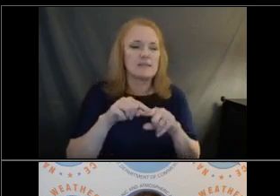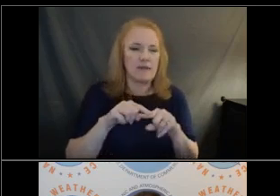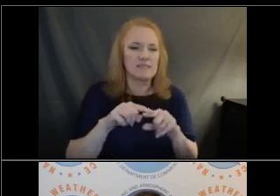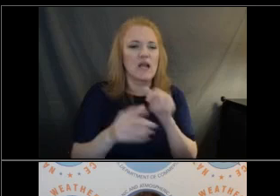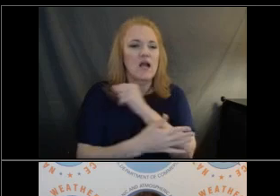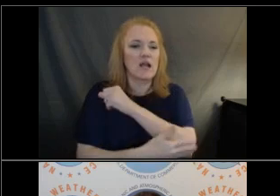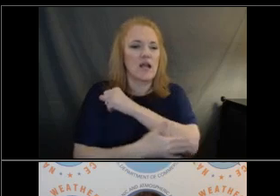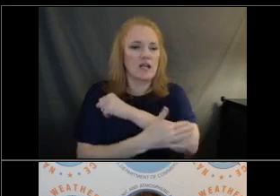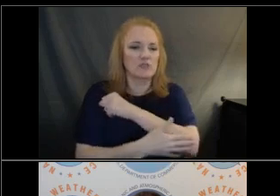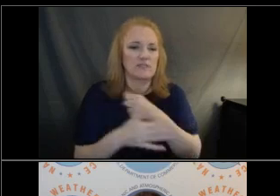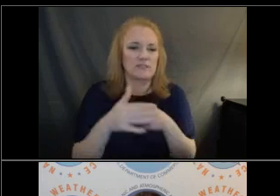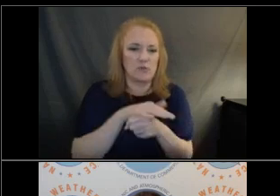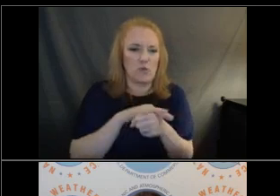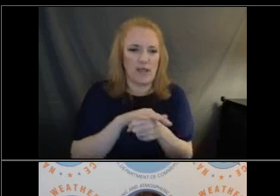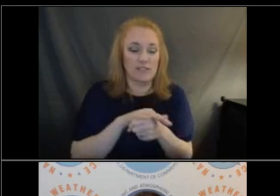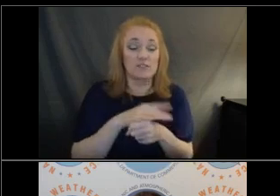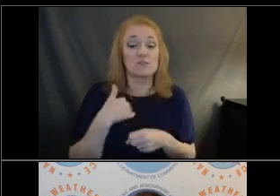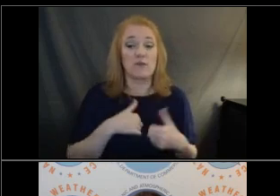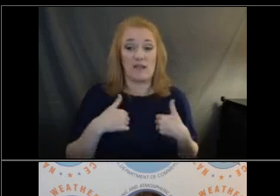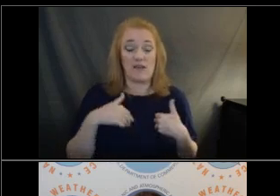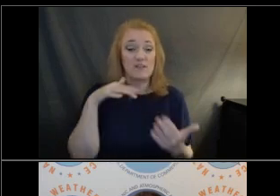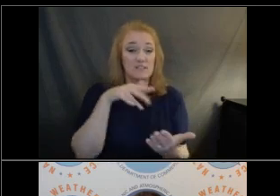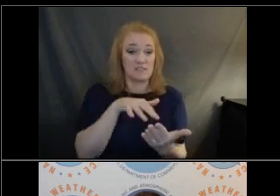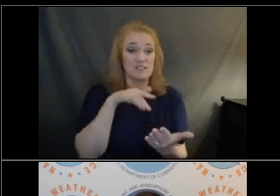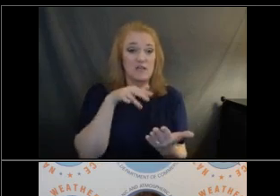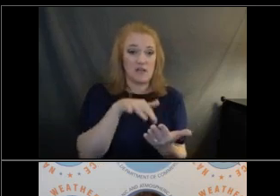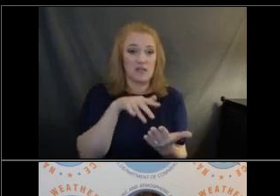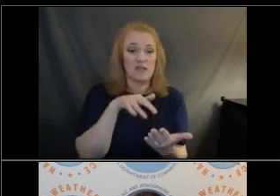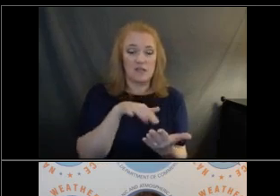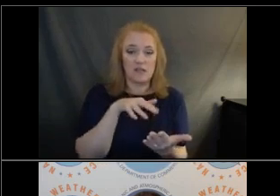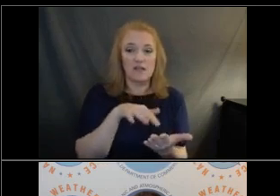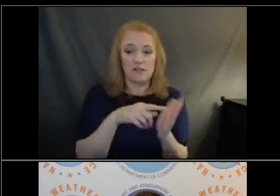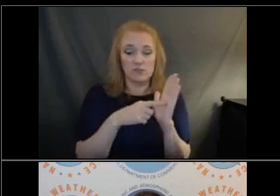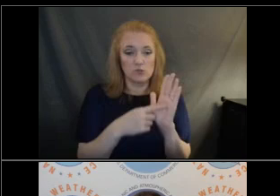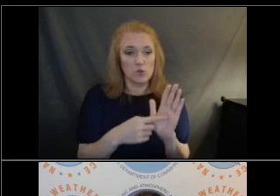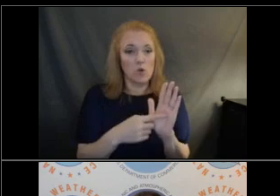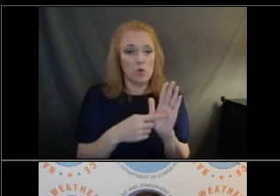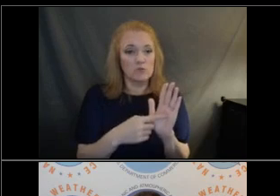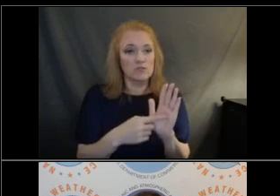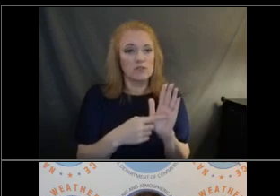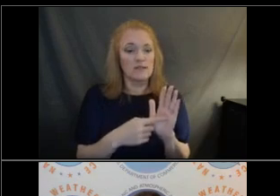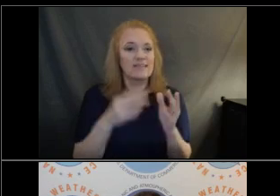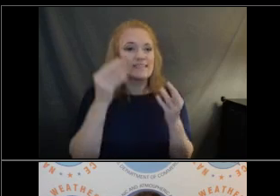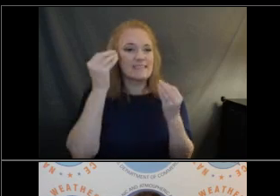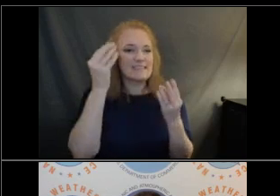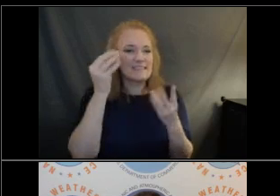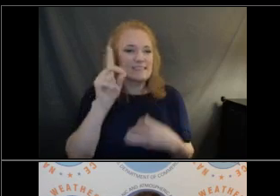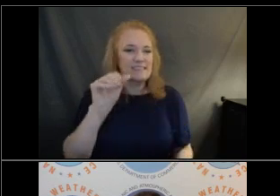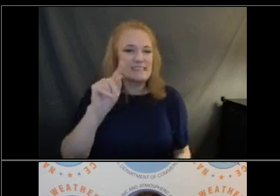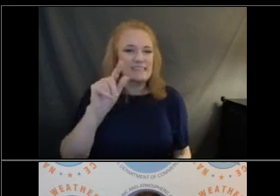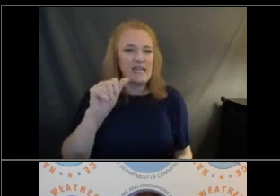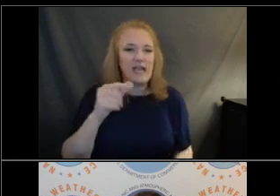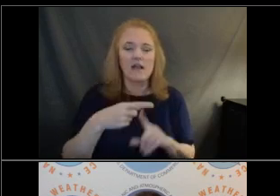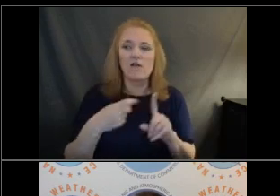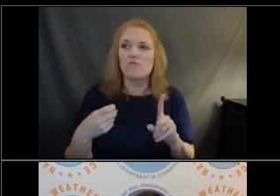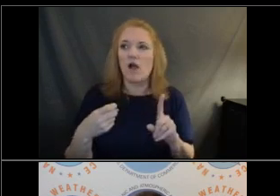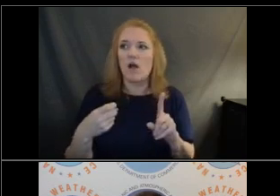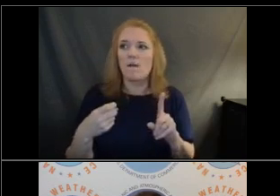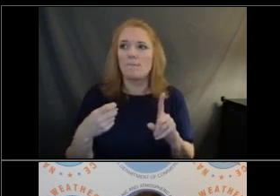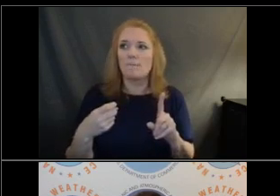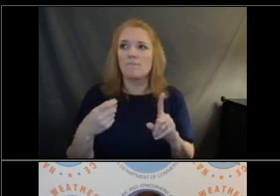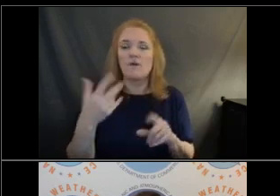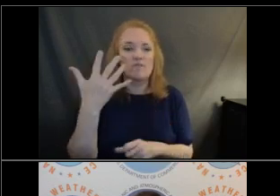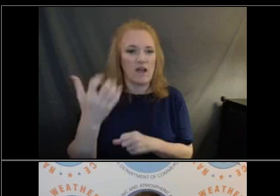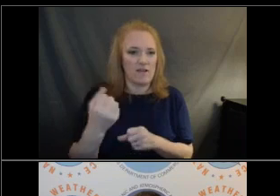doing a study that dates or dating back to data about, I think, five past, five years, so